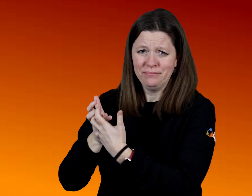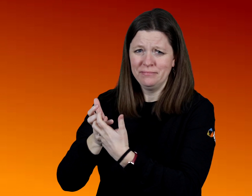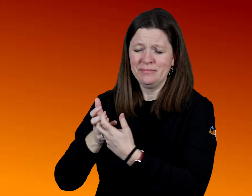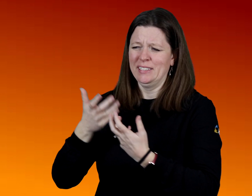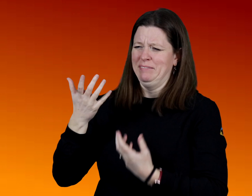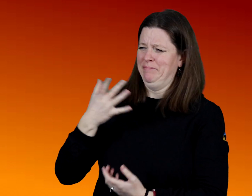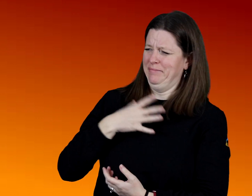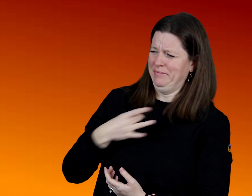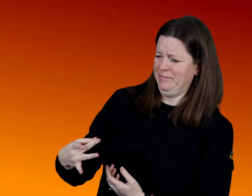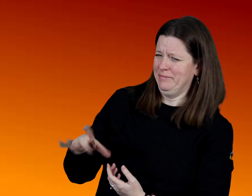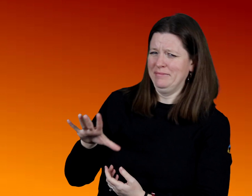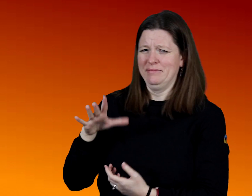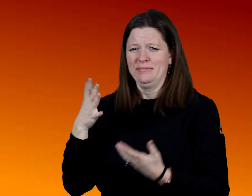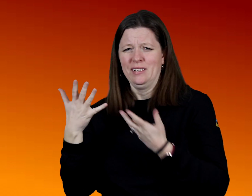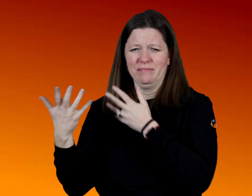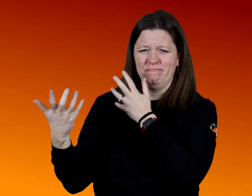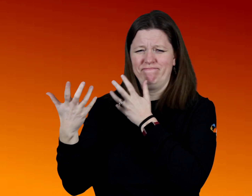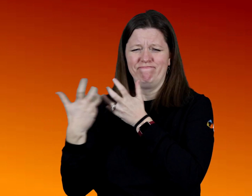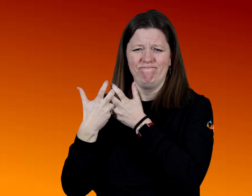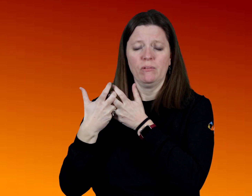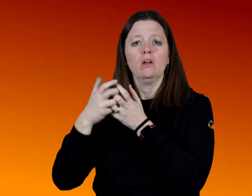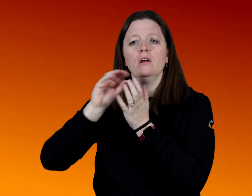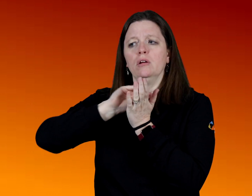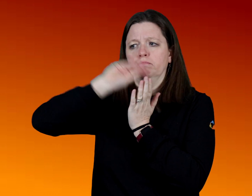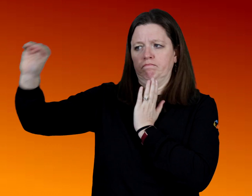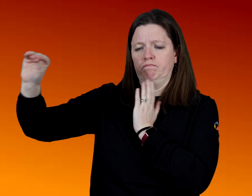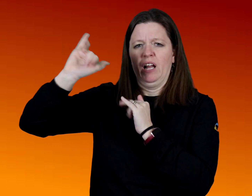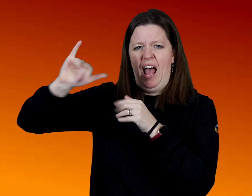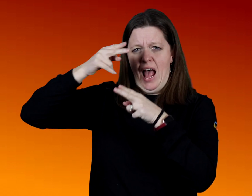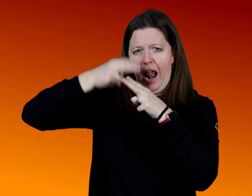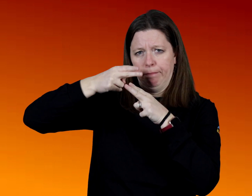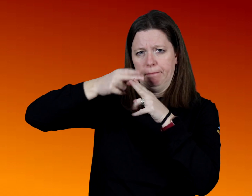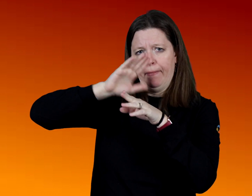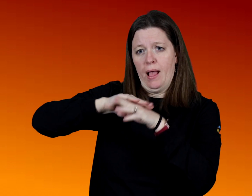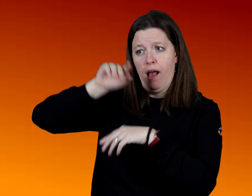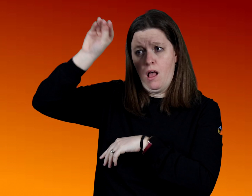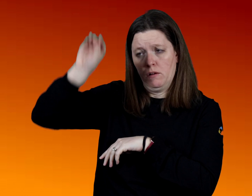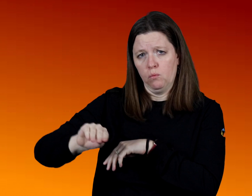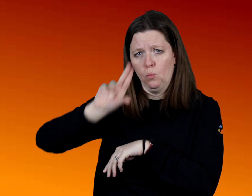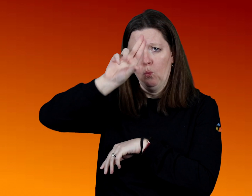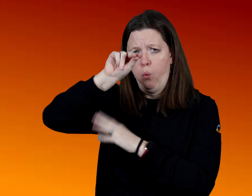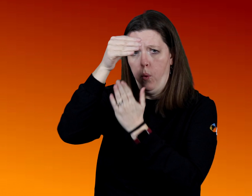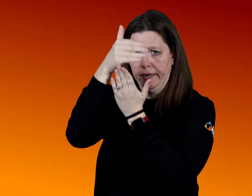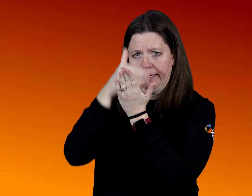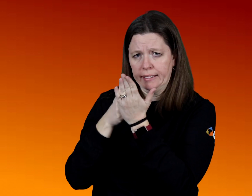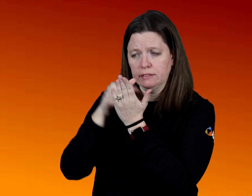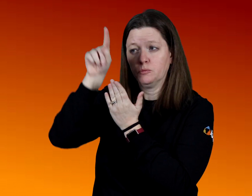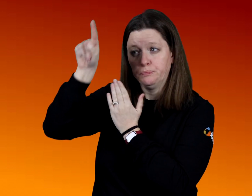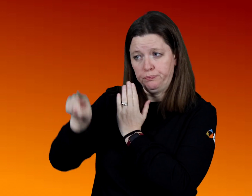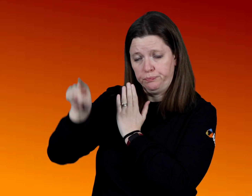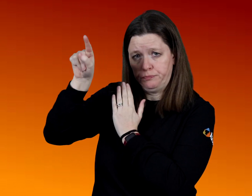they just aren’t a good fit, maybe you don't like them, whatever reason you can make note of their name on your "No" list.